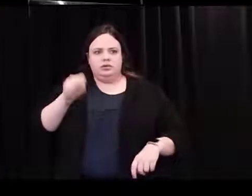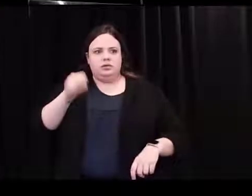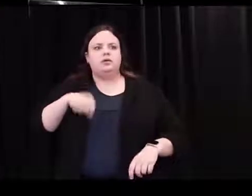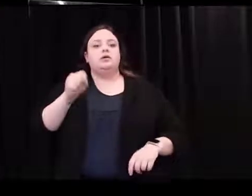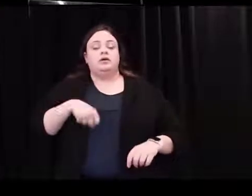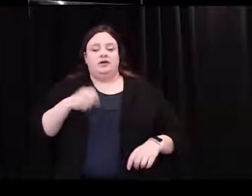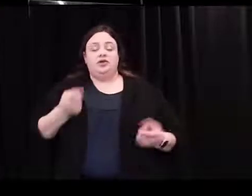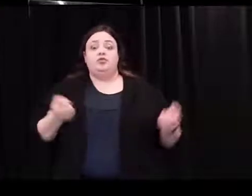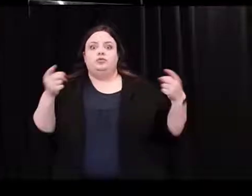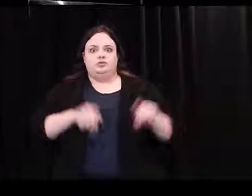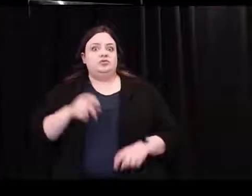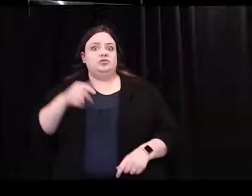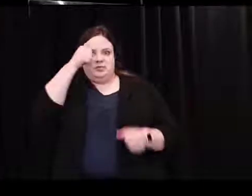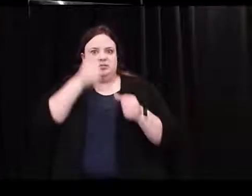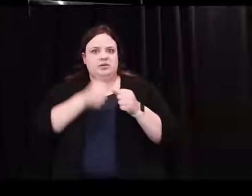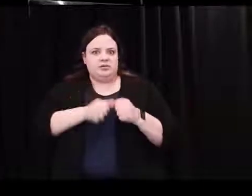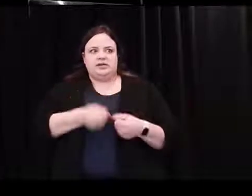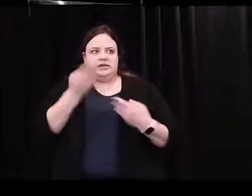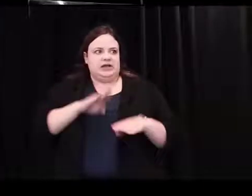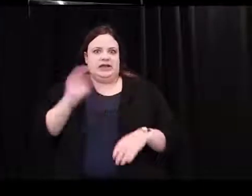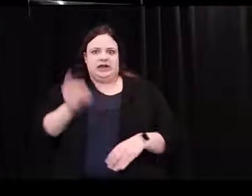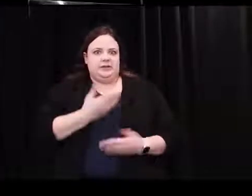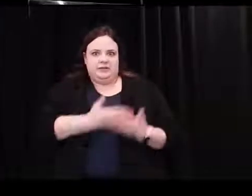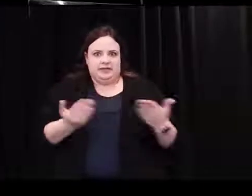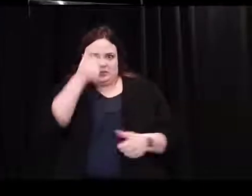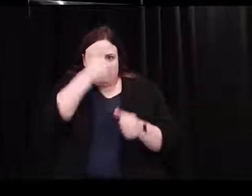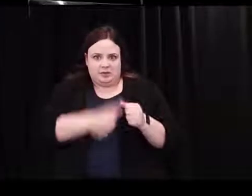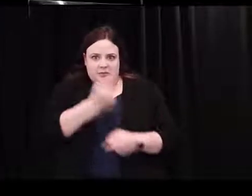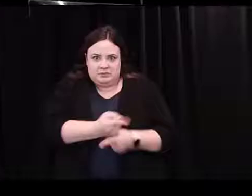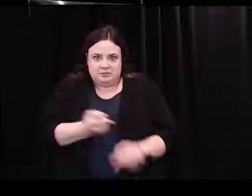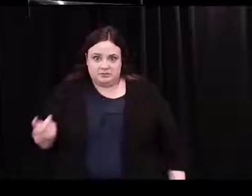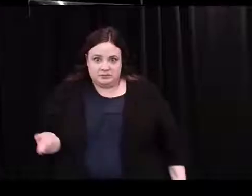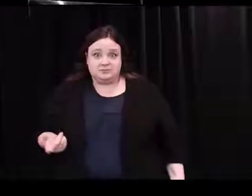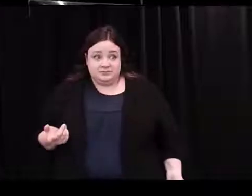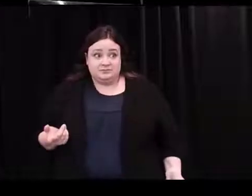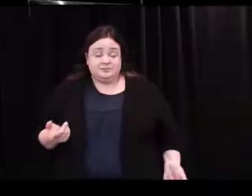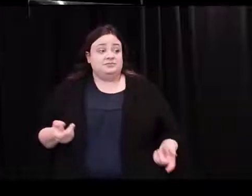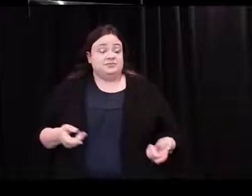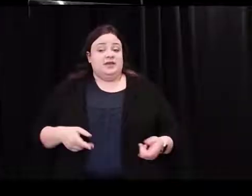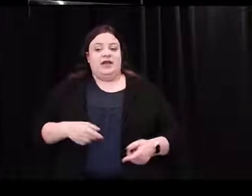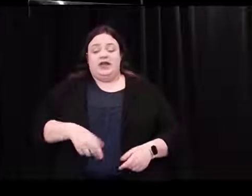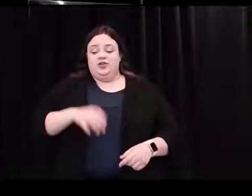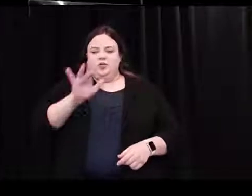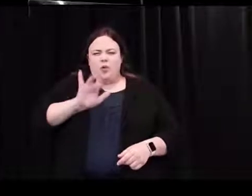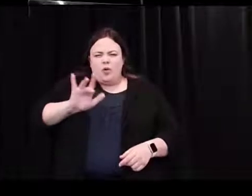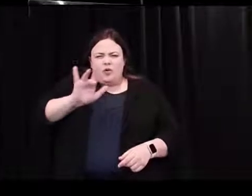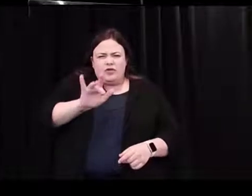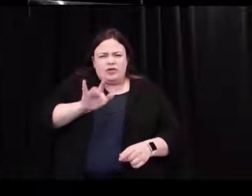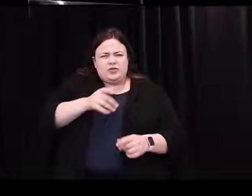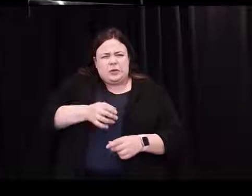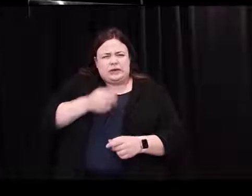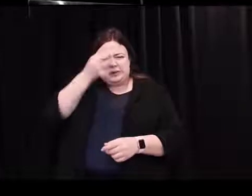remember those goddamn things don't you. And as you hover over one you barely hover out of it and